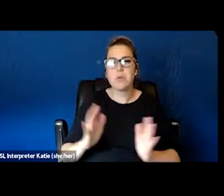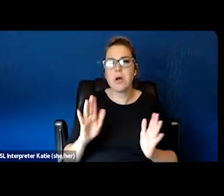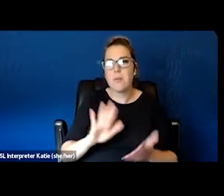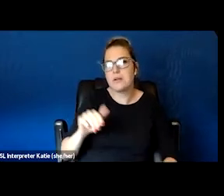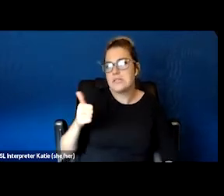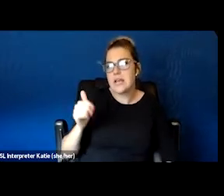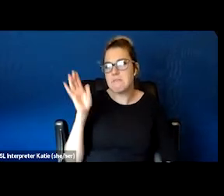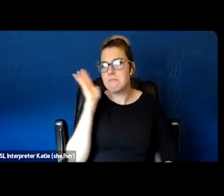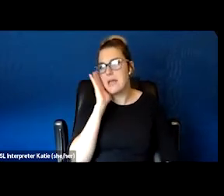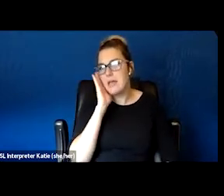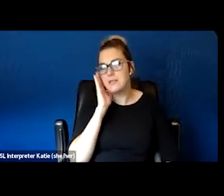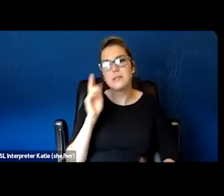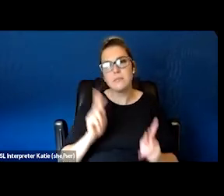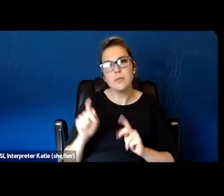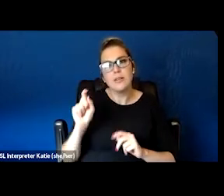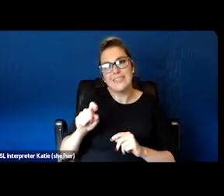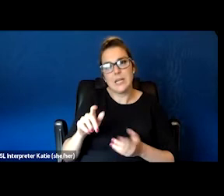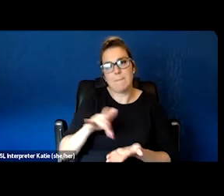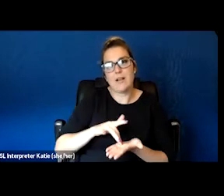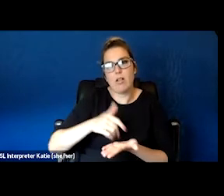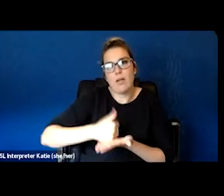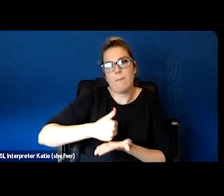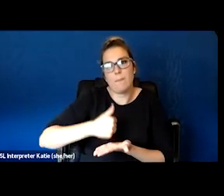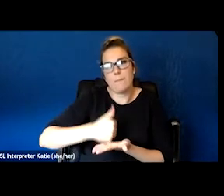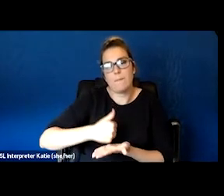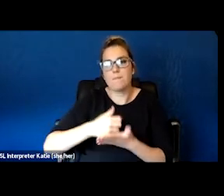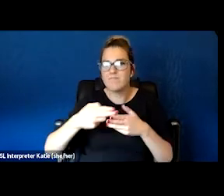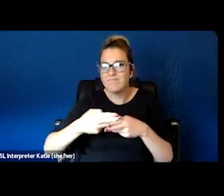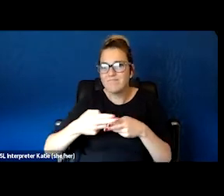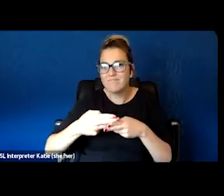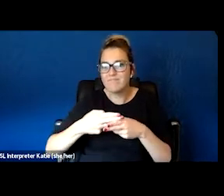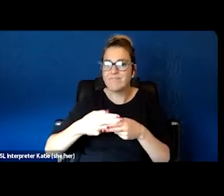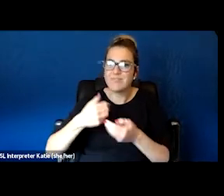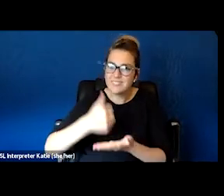who might need medical respite temporarily before they move back into housing.